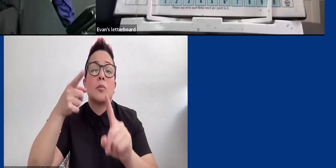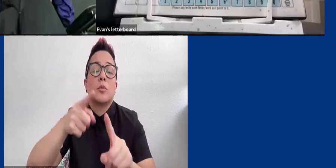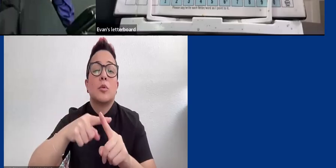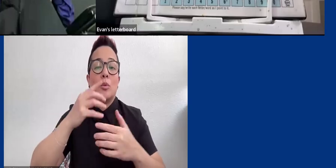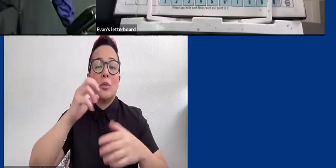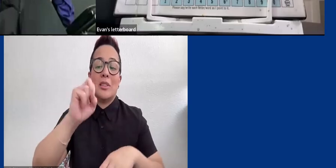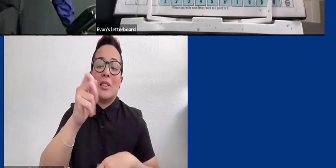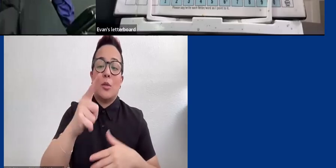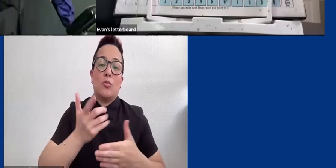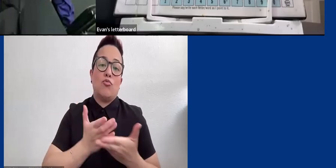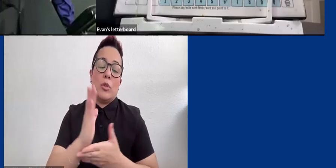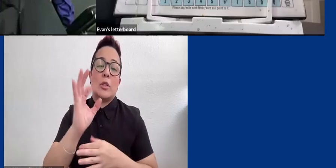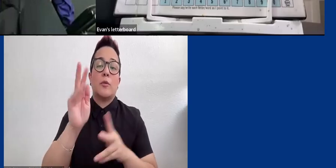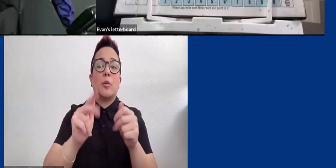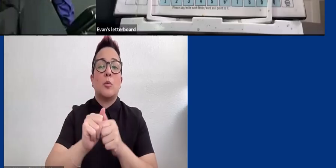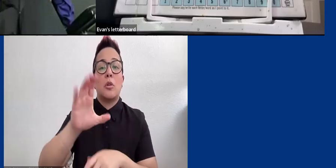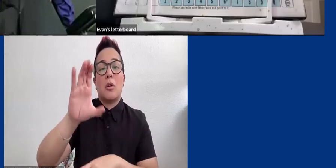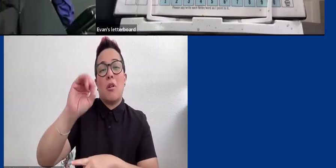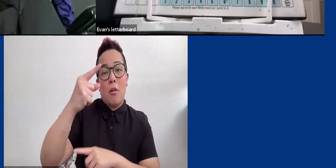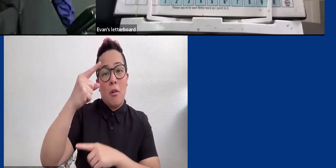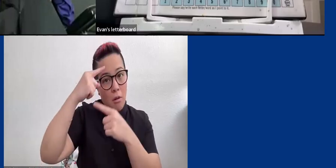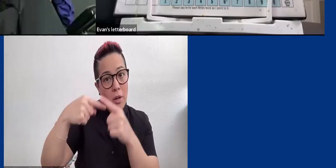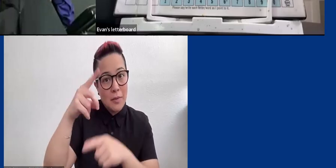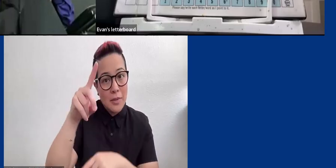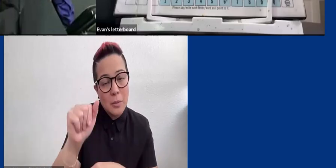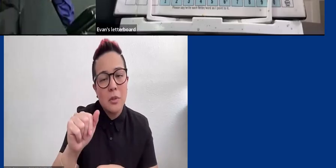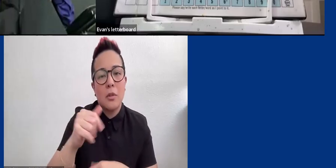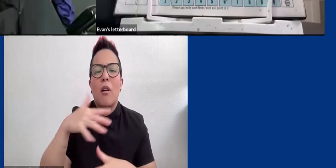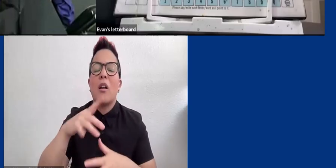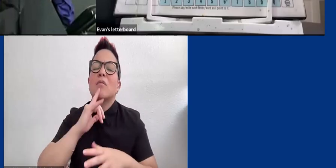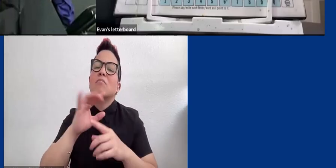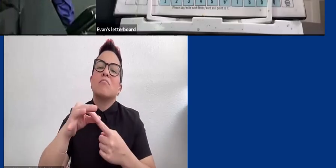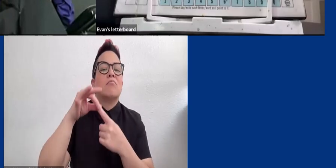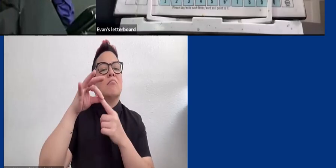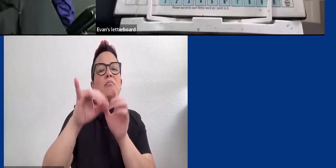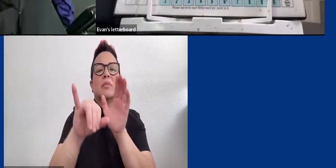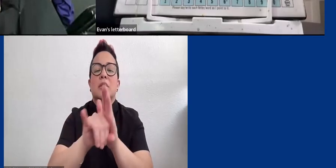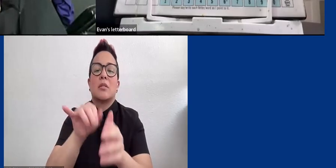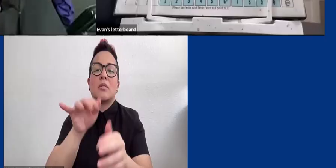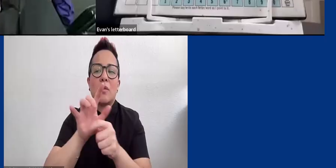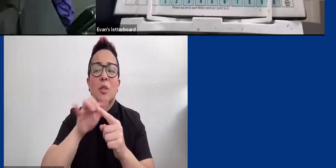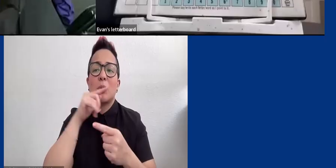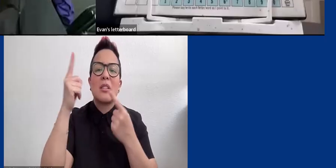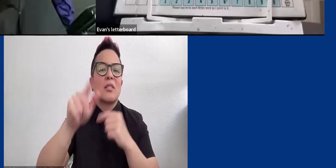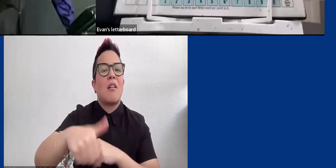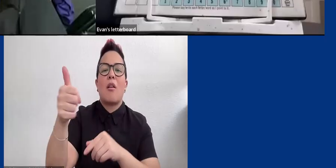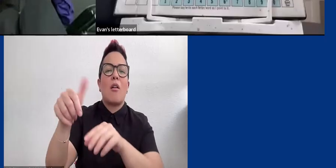people with cognitive disabilities are distinct enough to be considered in another arena. Because my